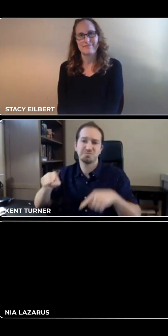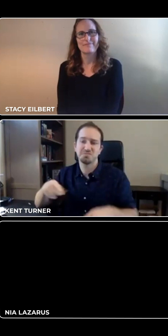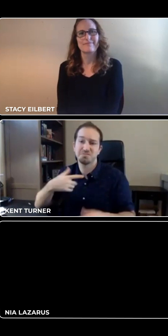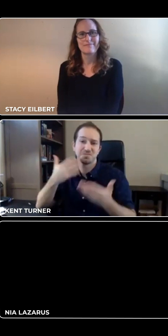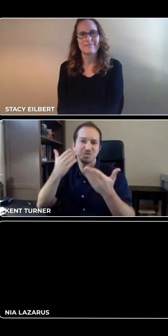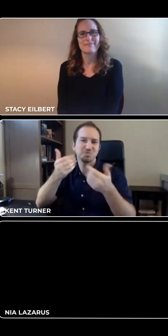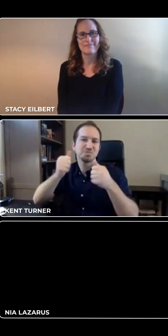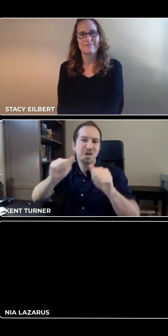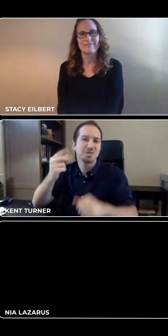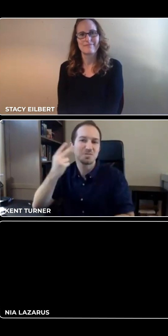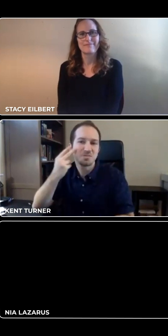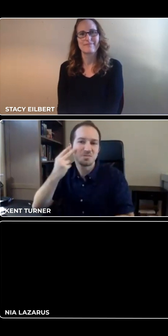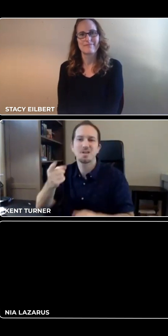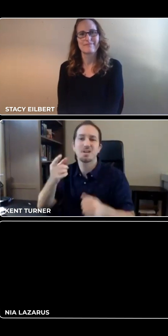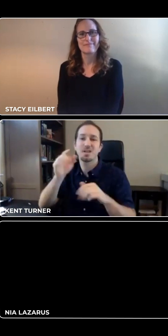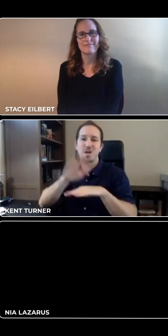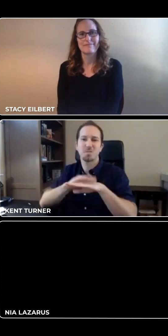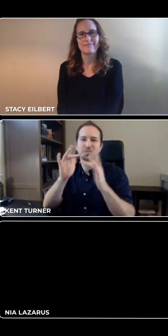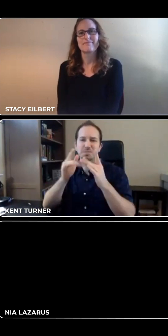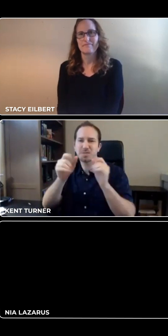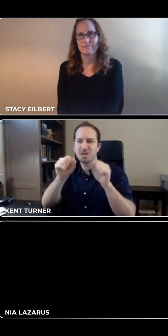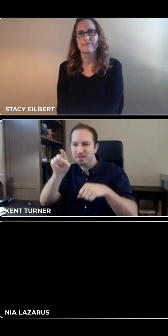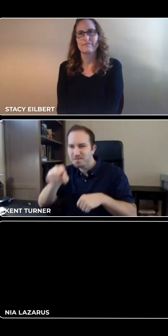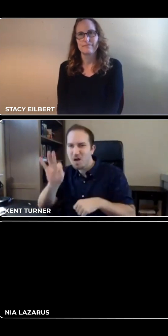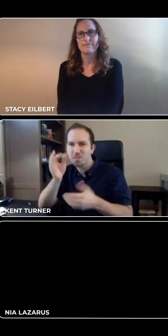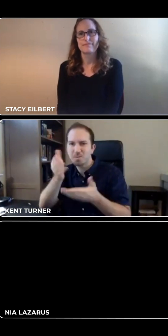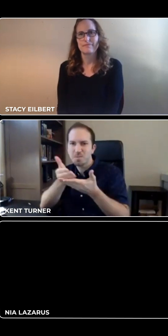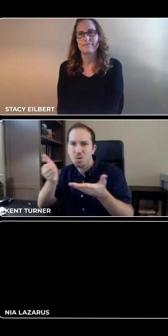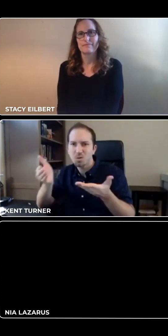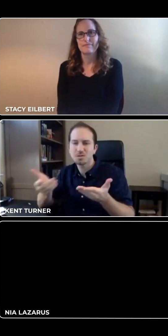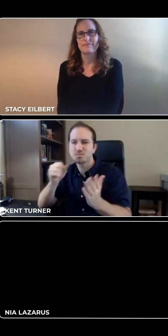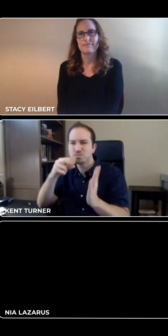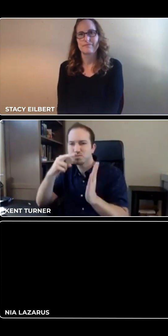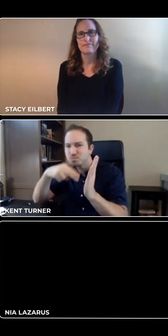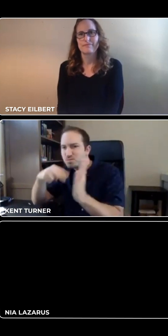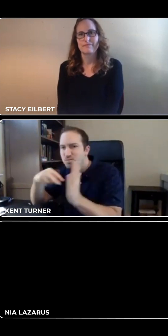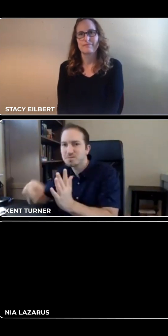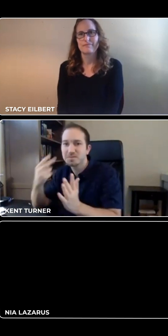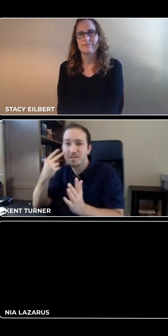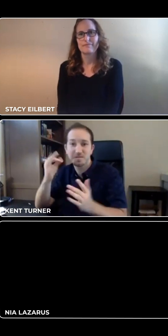who would like to hear what's signed. I'd encourage everyone to go ahead and visit.